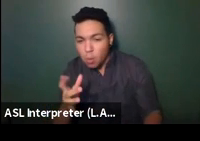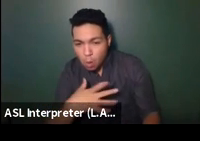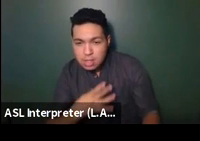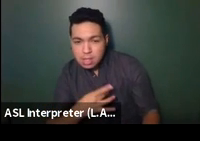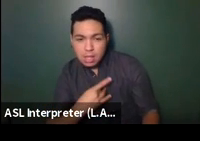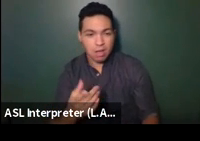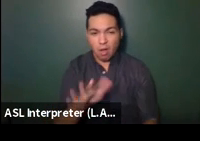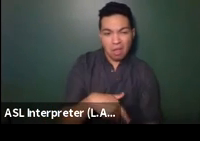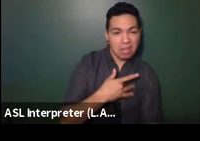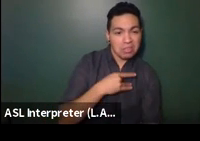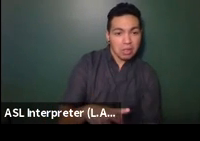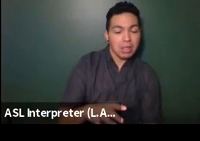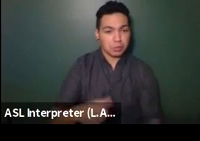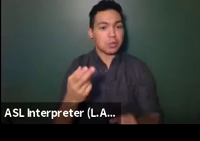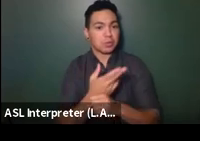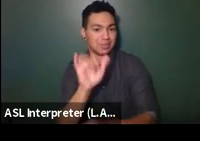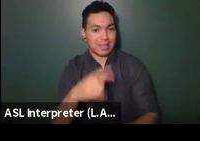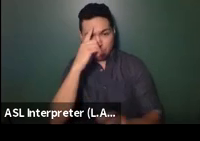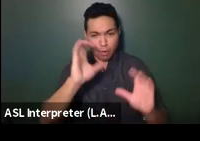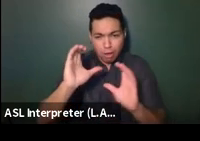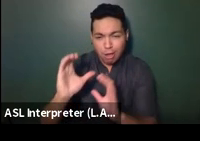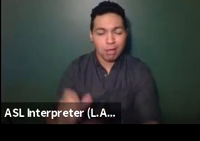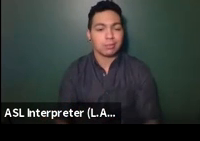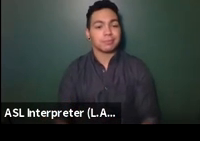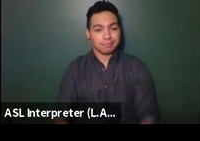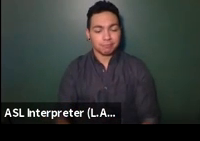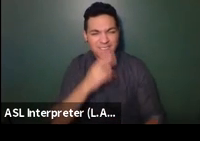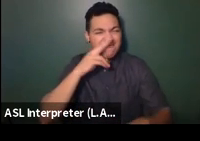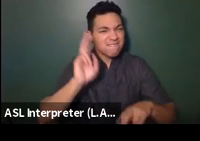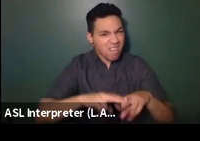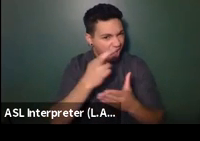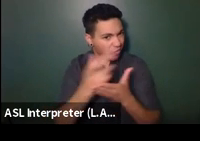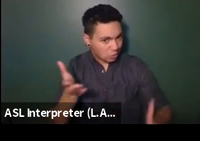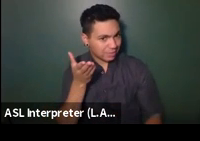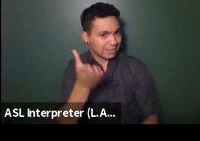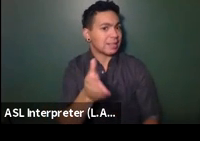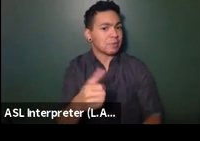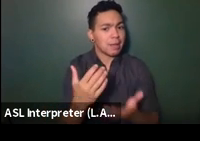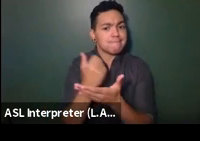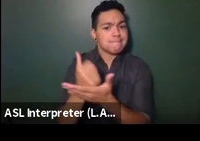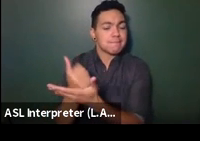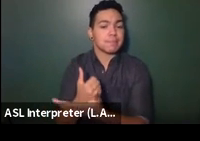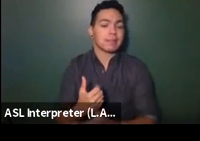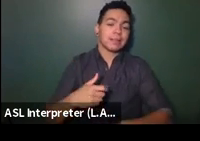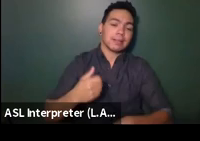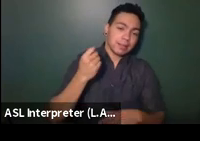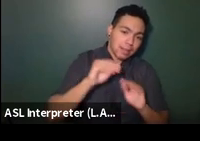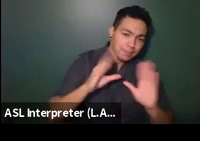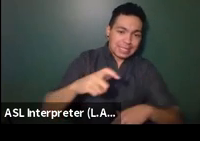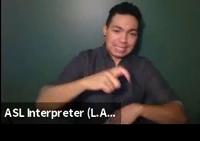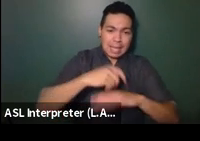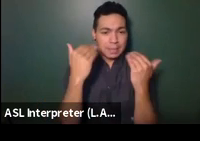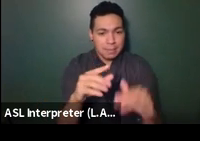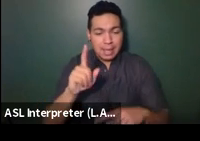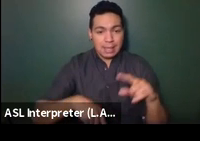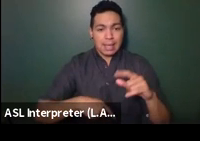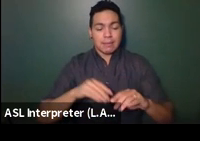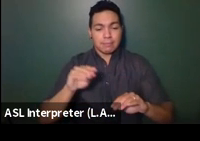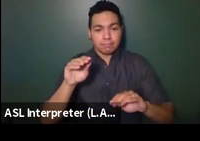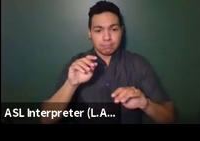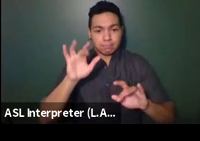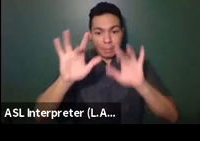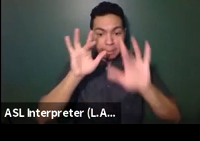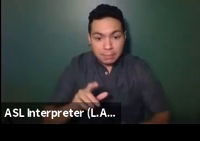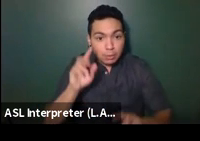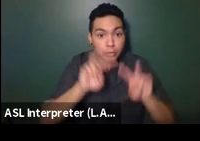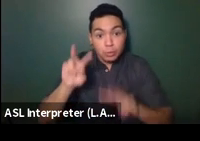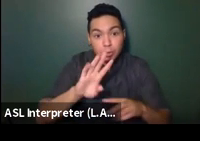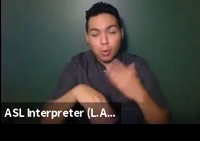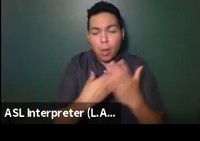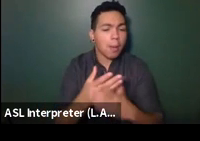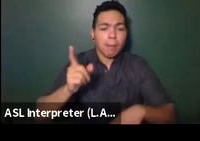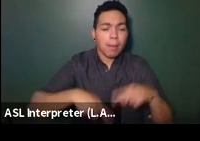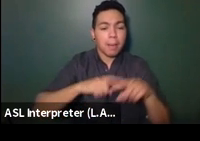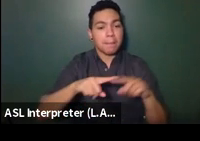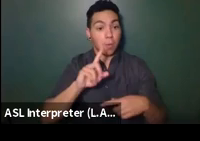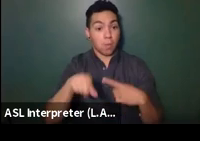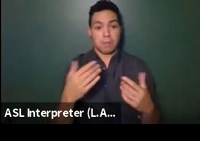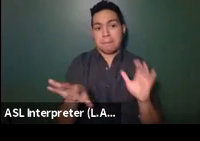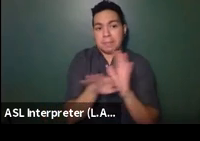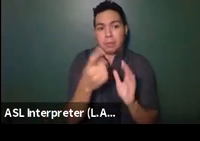ESD 189 - Amy Colburn: And search just based on that. So there's some really kind of fun resources in here just because of time. I won't you know move around too much and kind of look but once we have something. So if I open